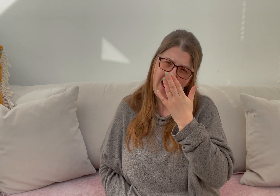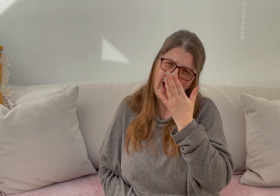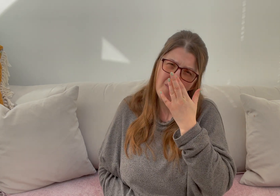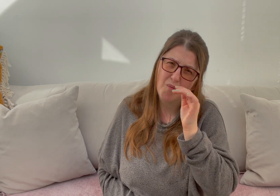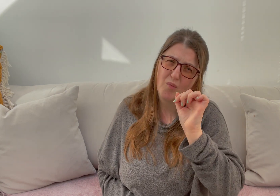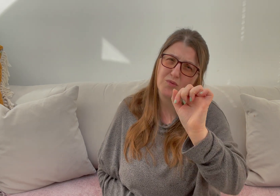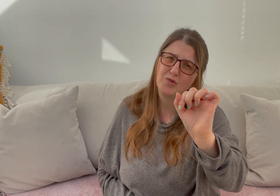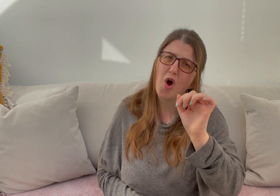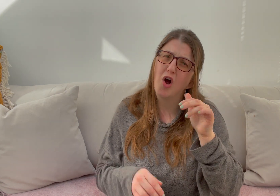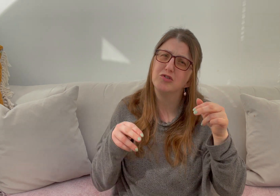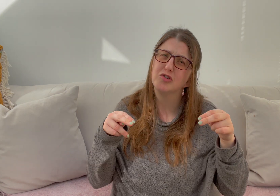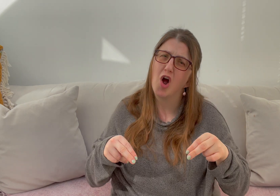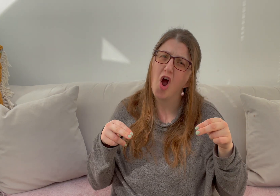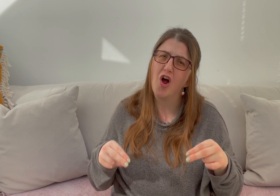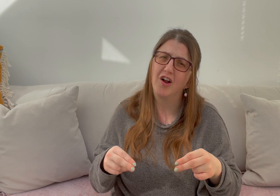Age your dog?